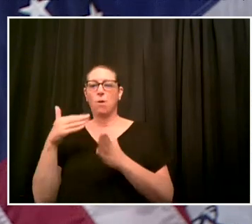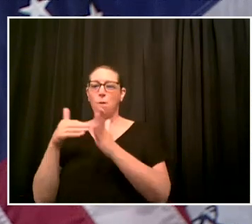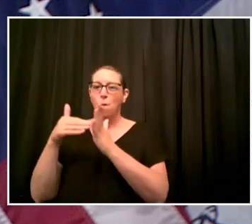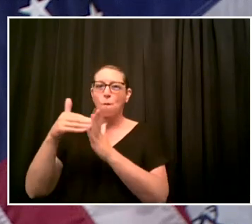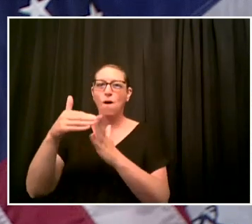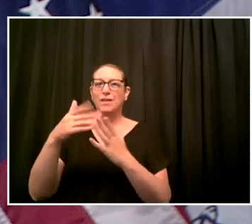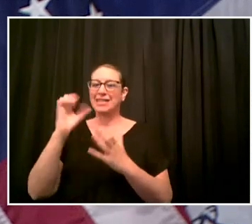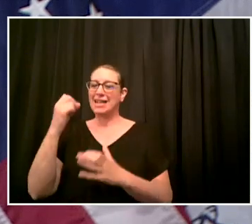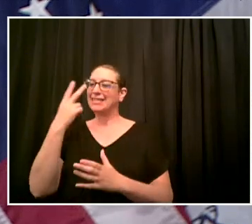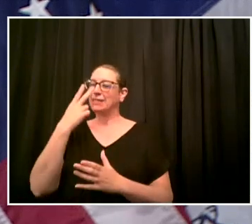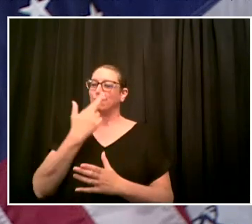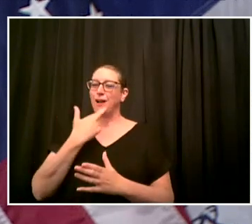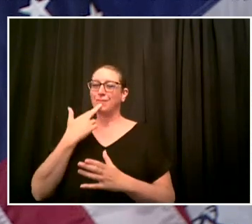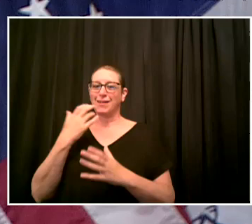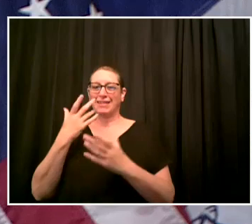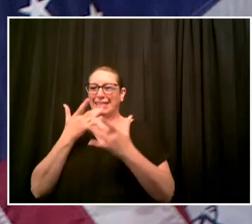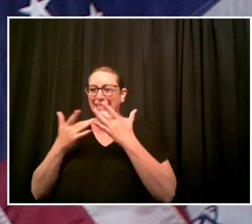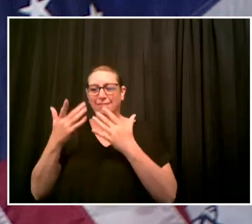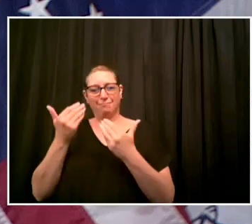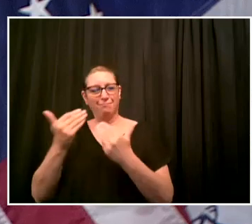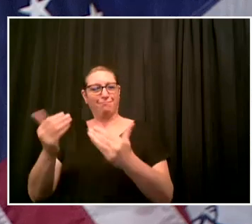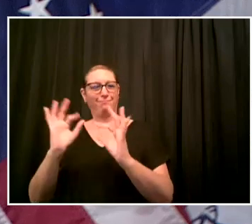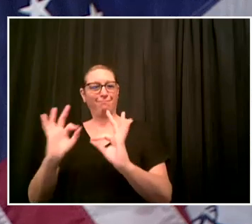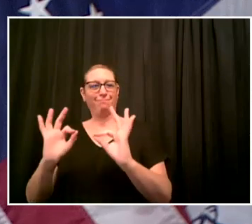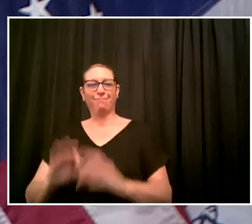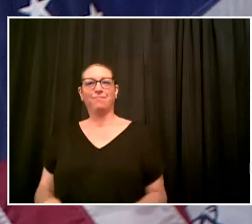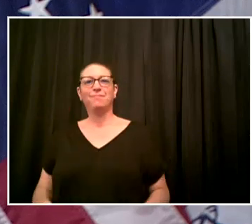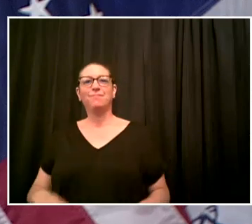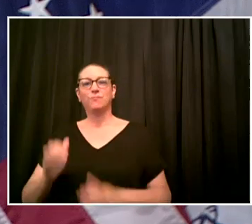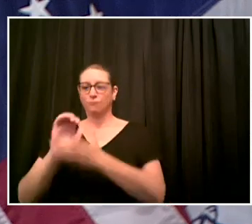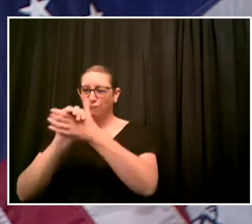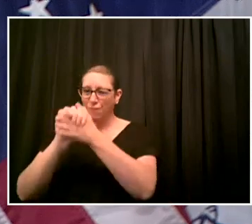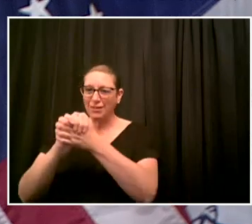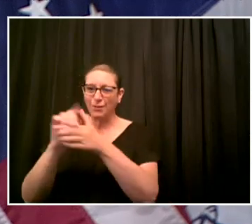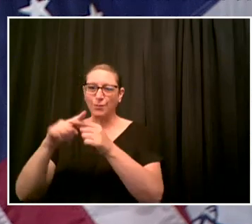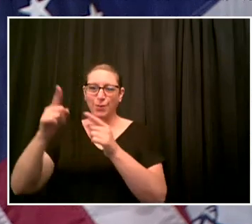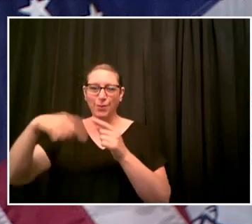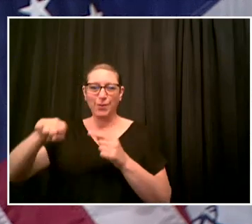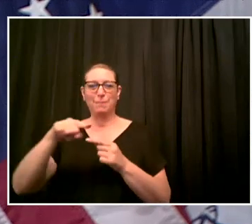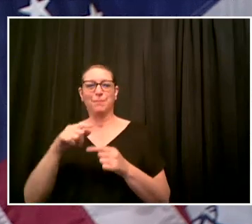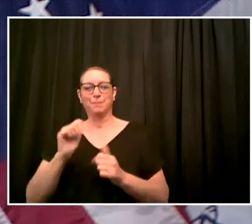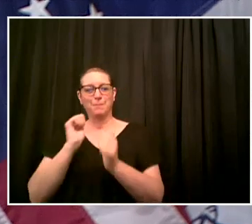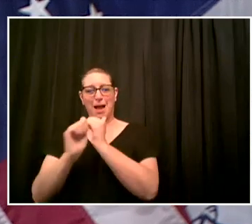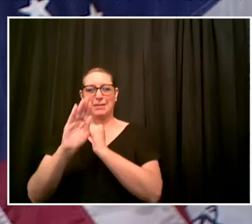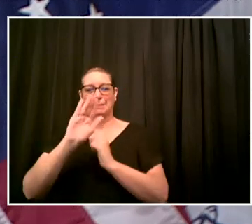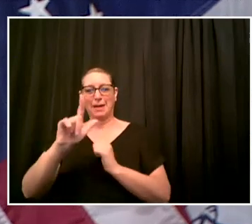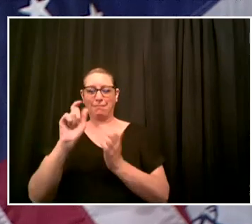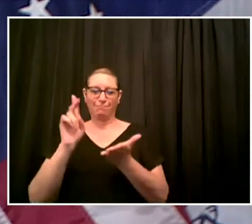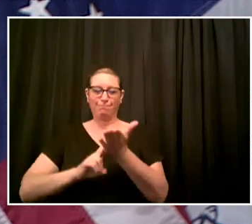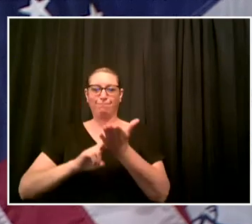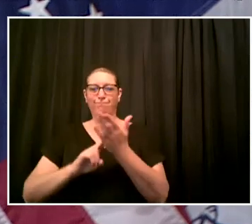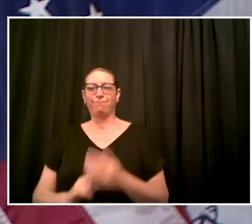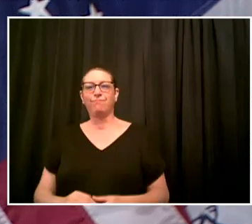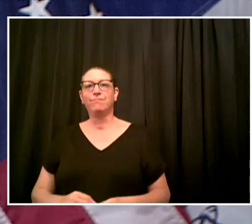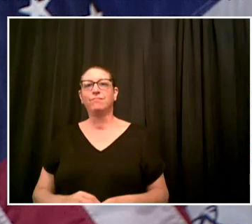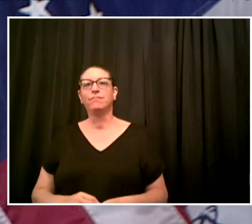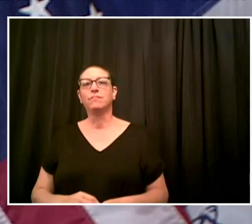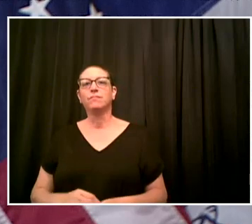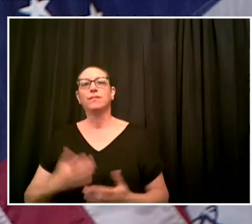YOU ARE WALKING THE ALWK . I SUSPECT YOU DINED IN THEIR ESTABLISHMENTS MANY TIMES, TOO. EVRYM UC H APPRECIATE IT. CONGRATULATIONS